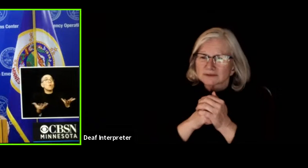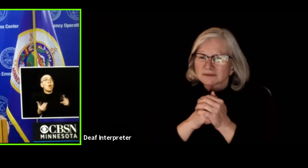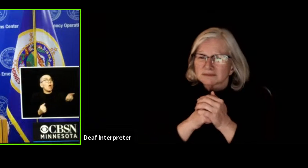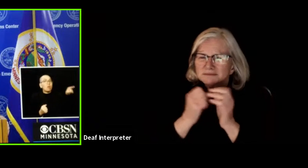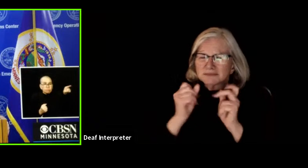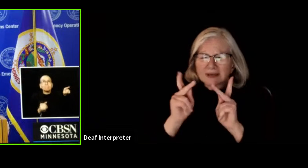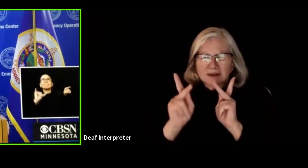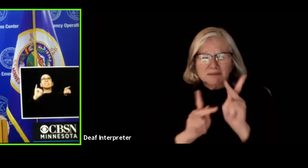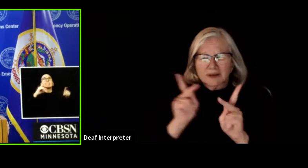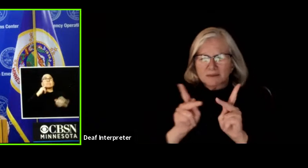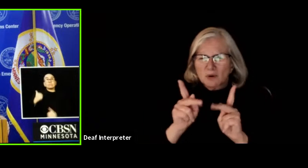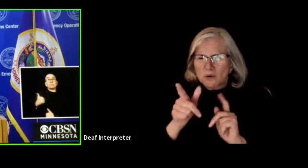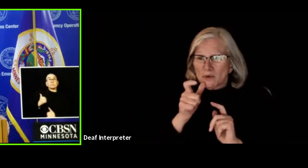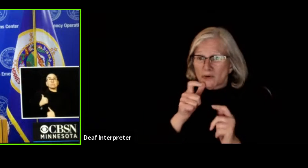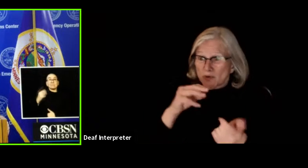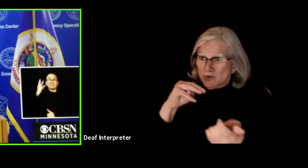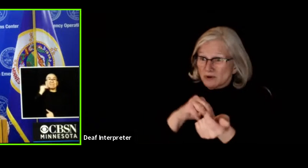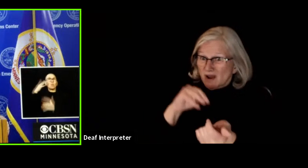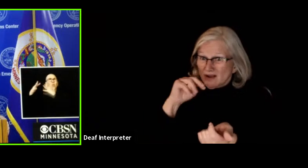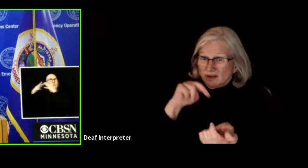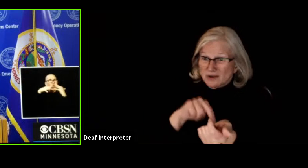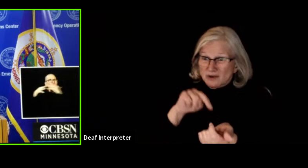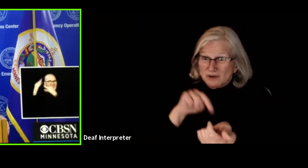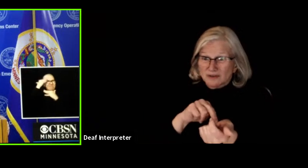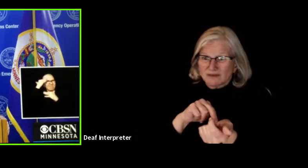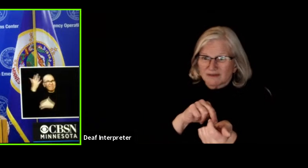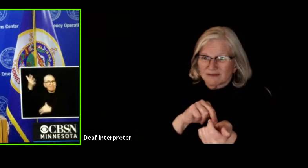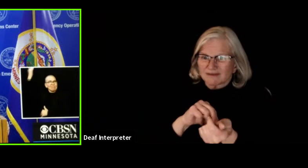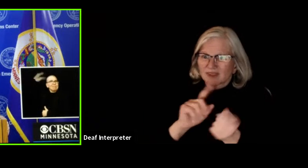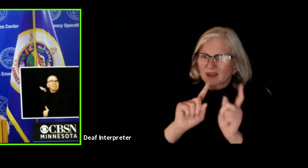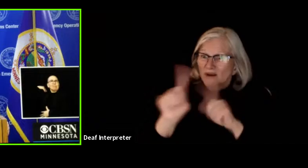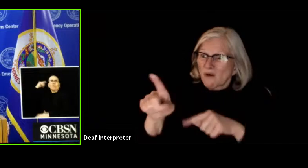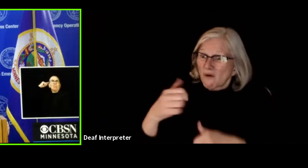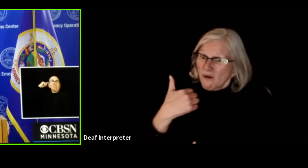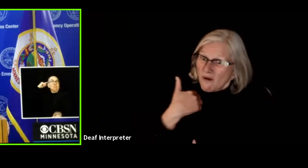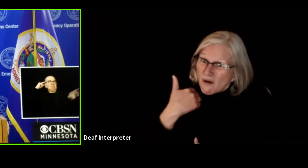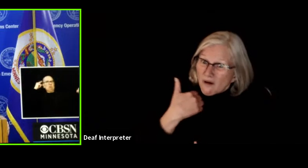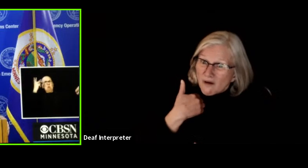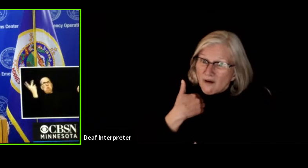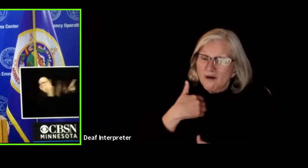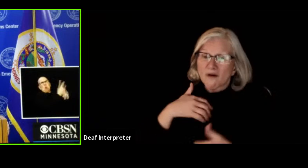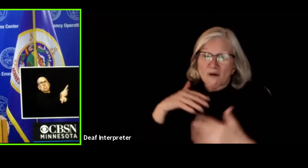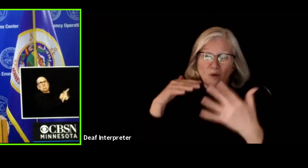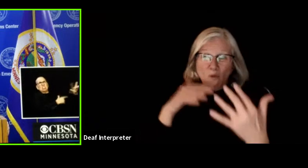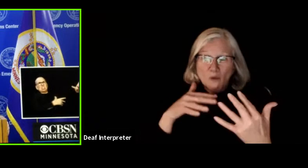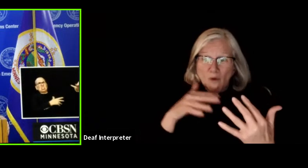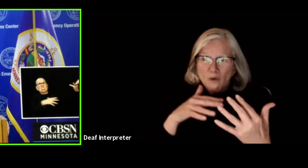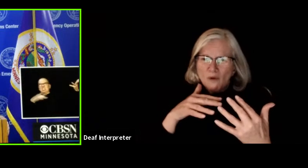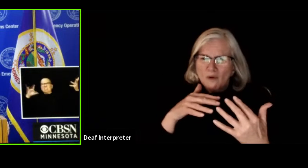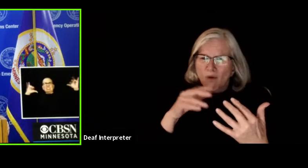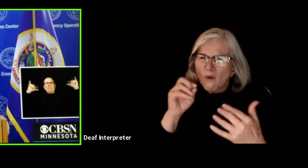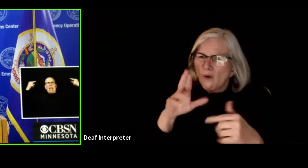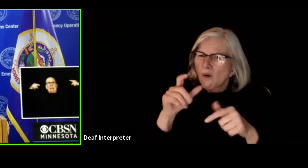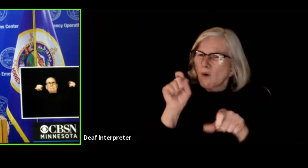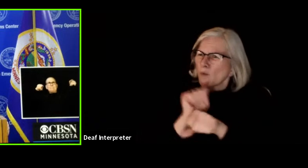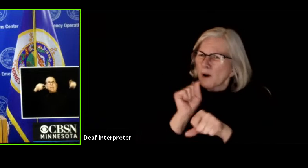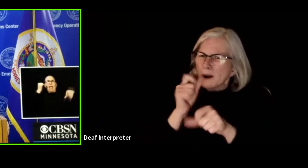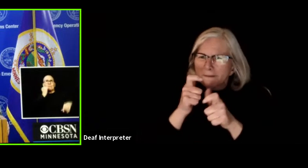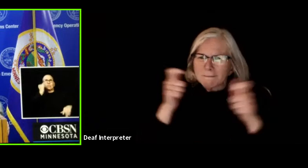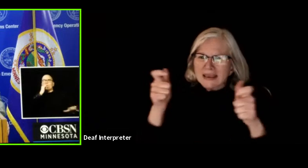s IN MAJOR CITIES AND SAID FOR FOLKS, FOR MANY OF THEM, IT WAS EVERY HOUR OF EVERY DAY FOR THE LAST EIGHT WEEKS THAT THEY